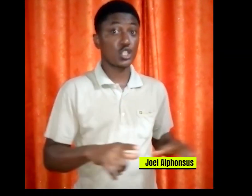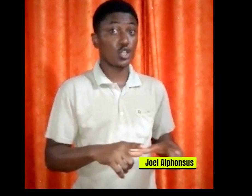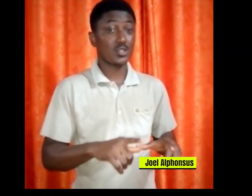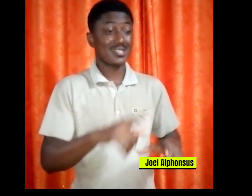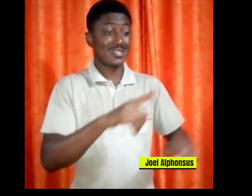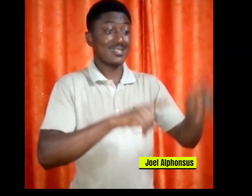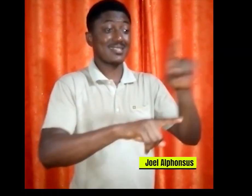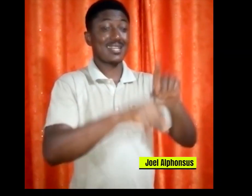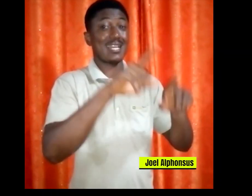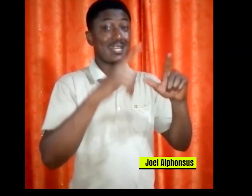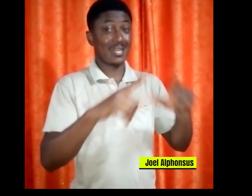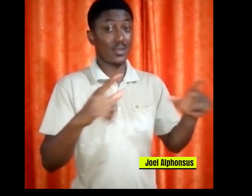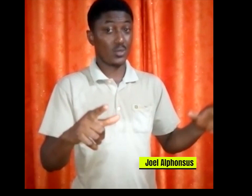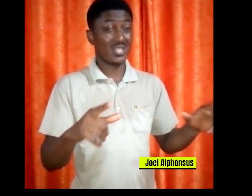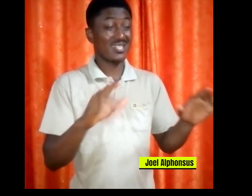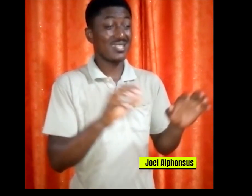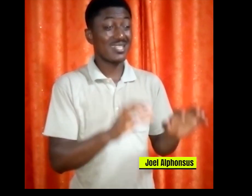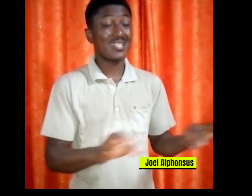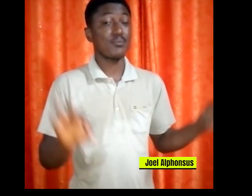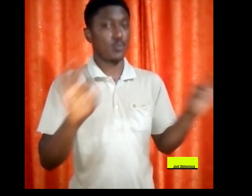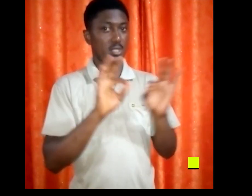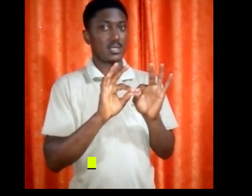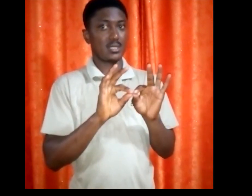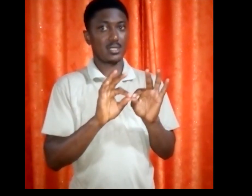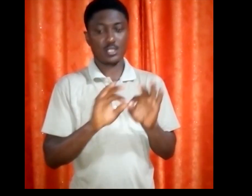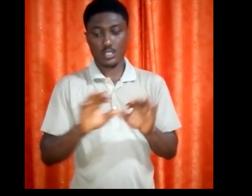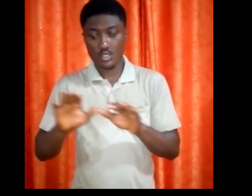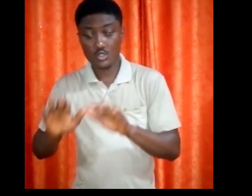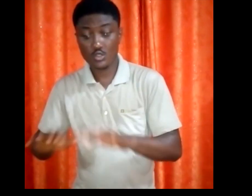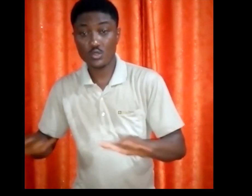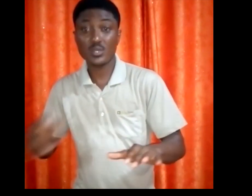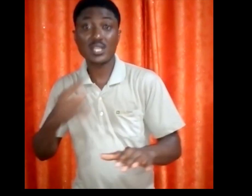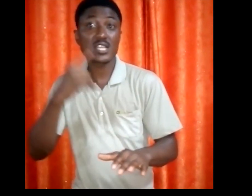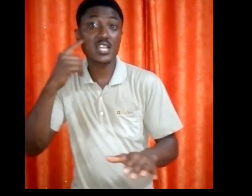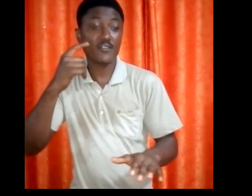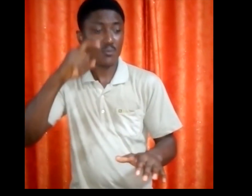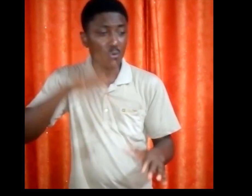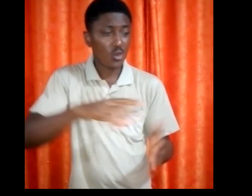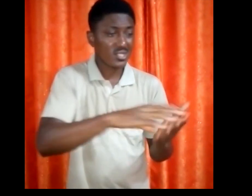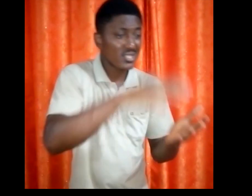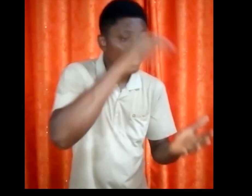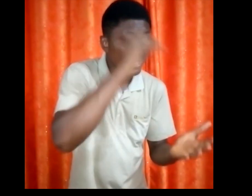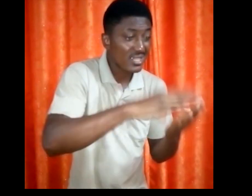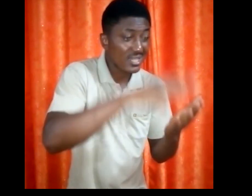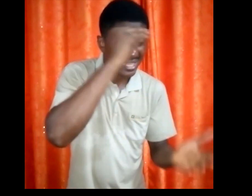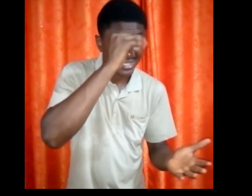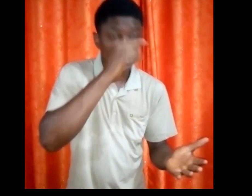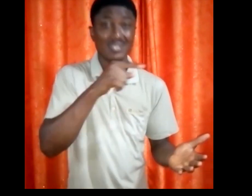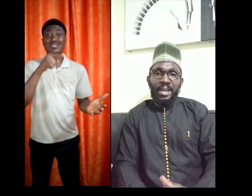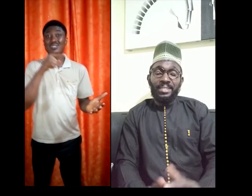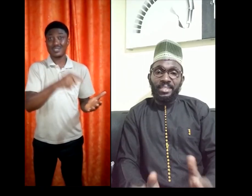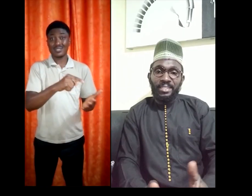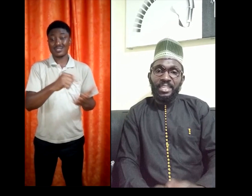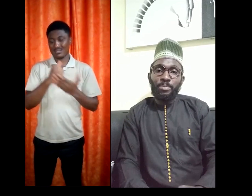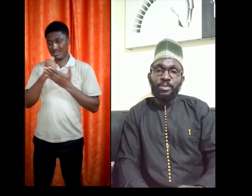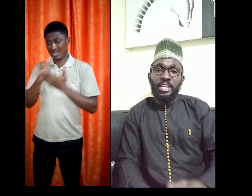Deaf children need early access to their indigenous sign languages as this enables their full